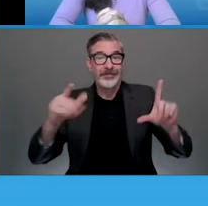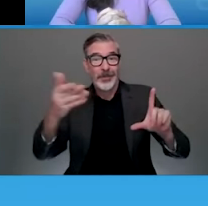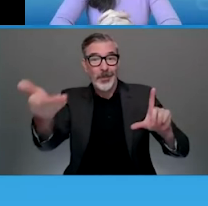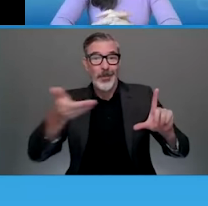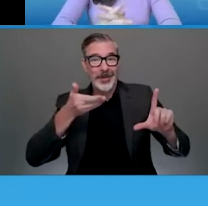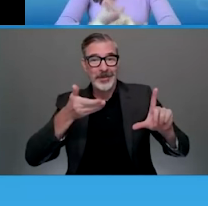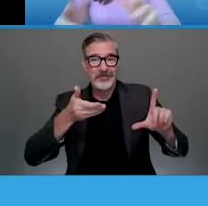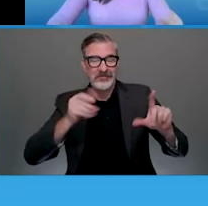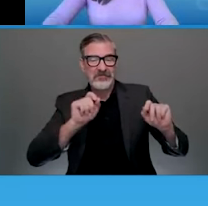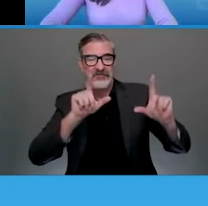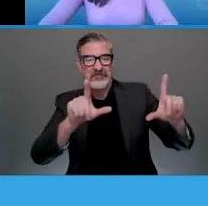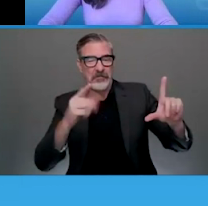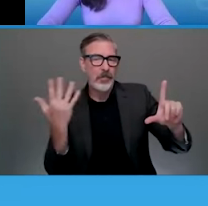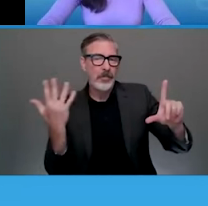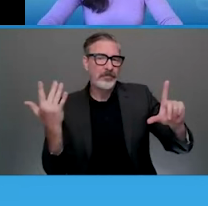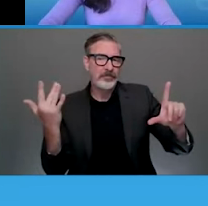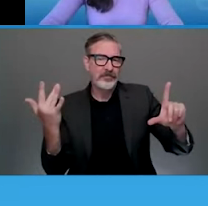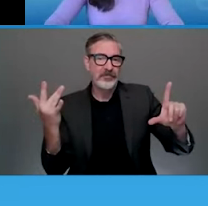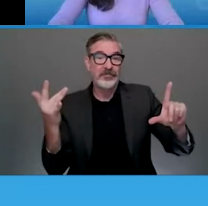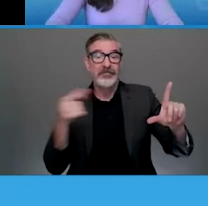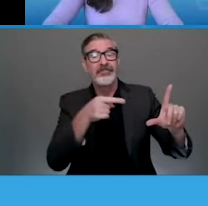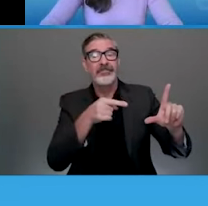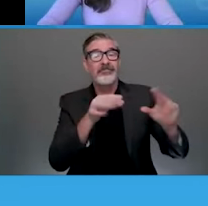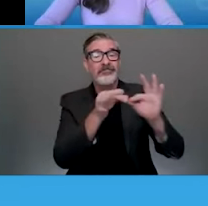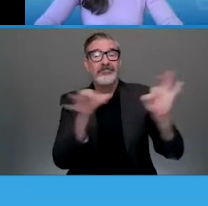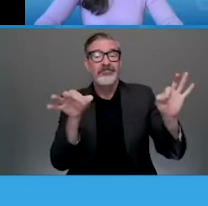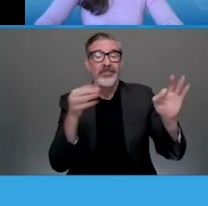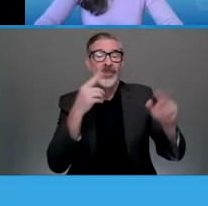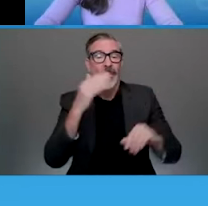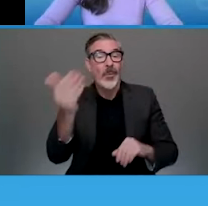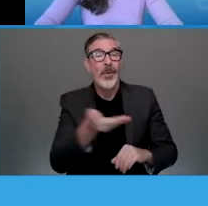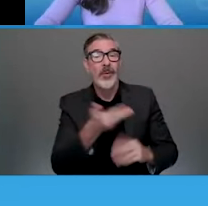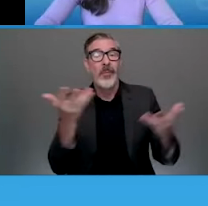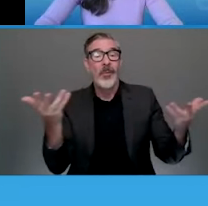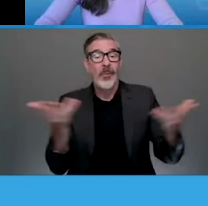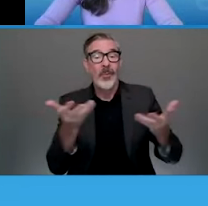and it says, welcome to the Power of Inclusive Decision Making.